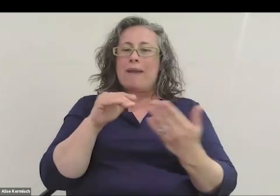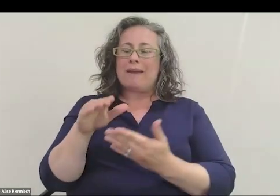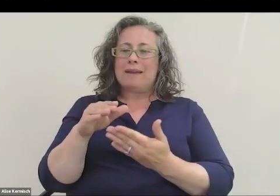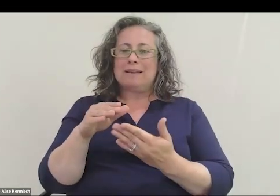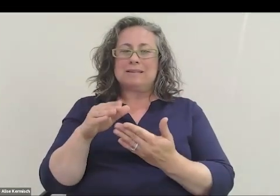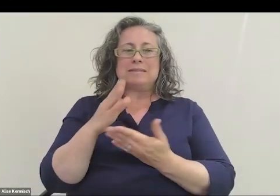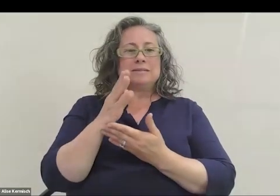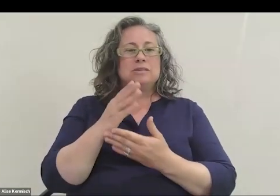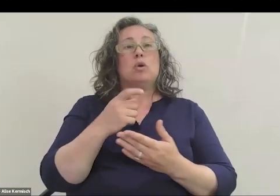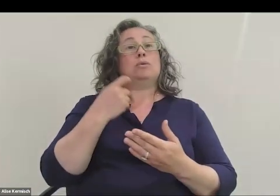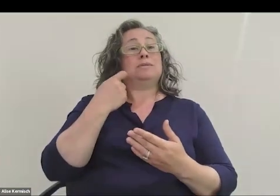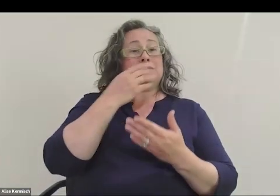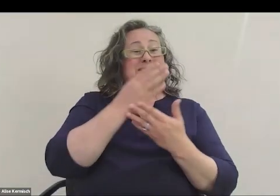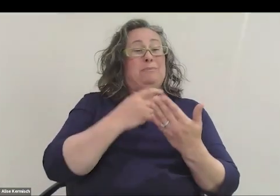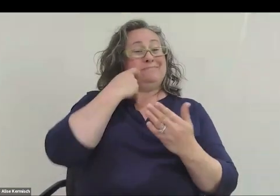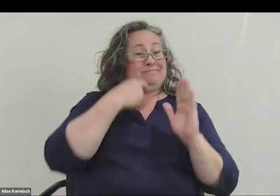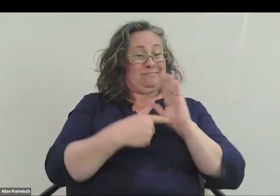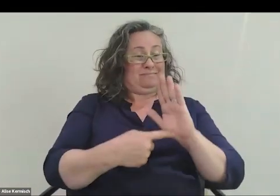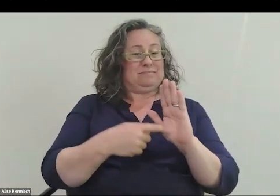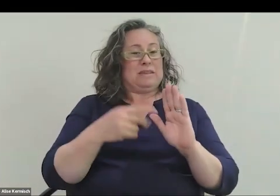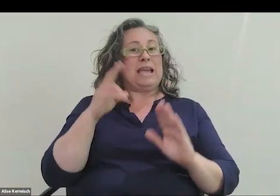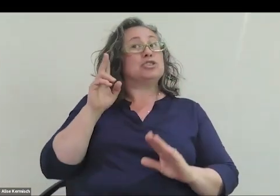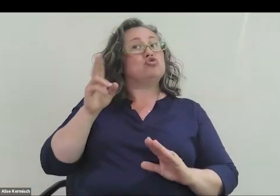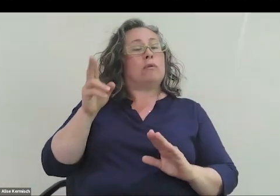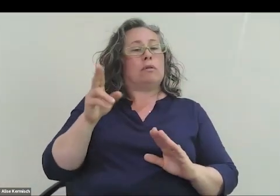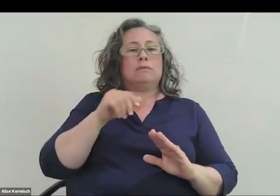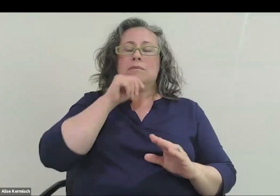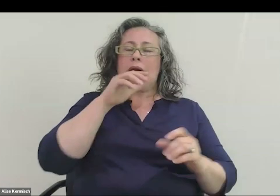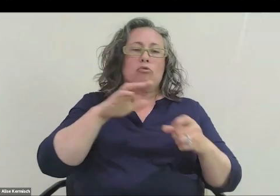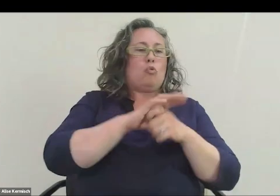I've given you some historical reference where we're not telling the whole story about disability,